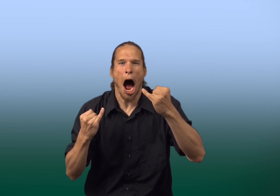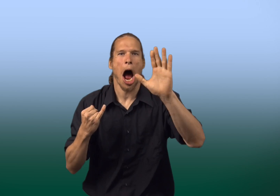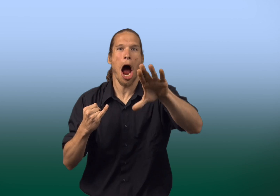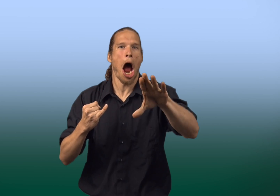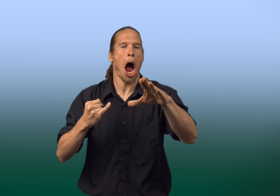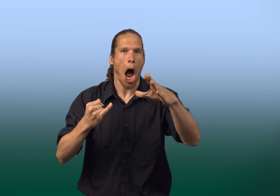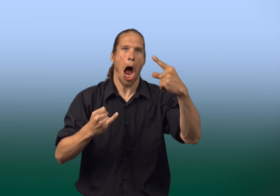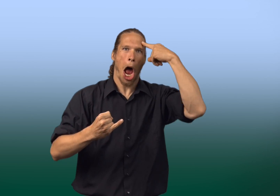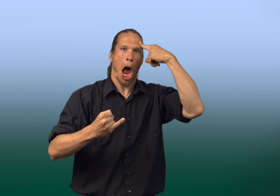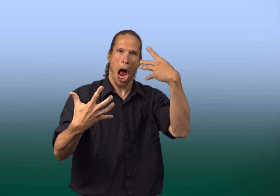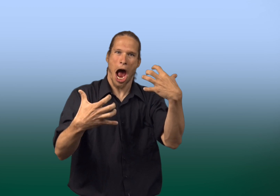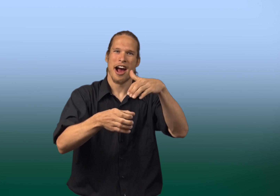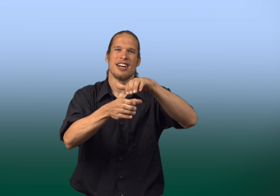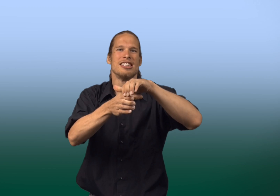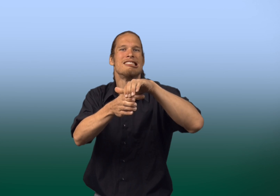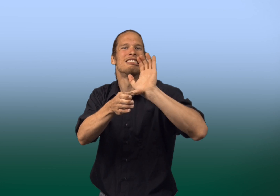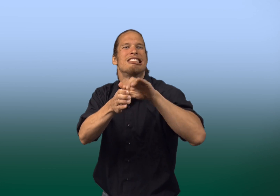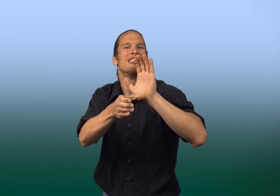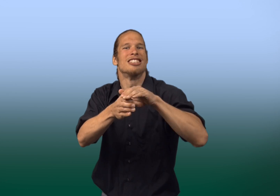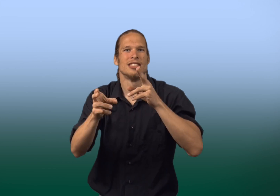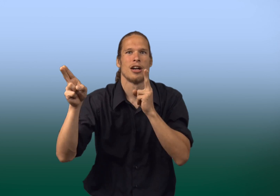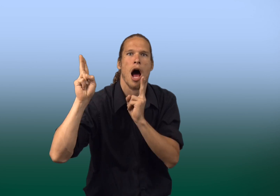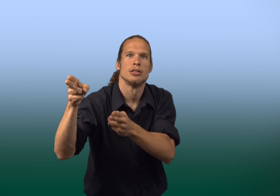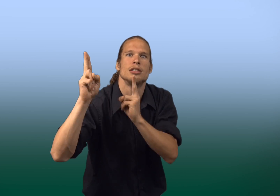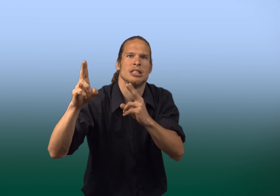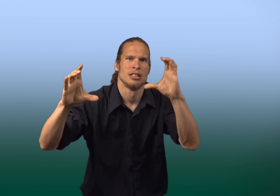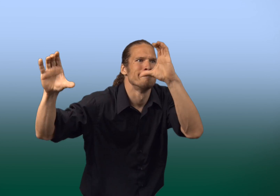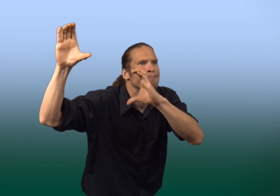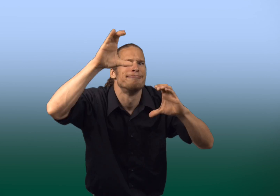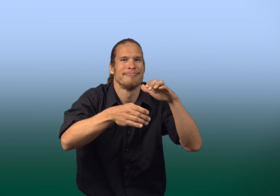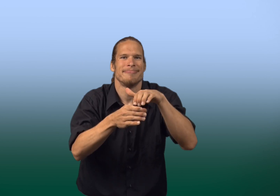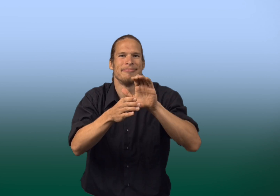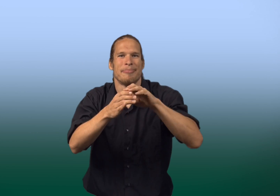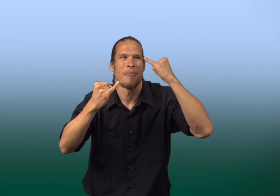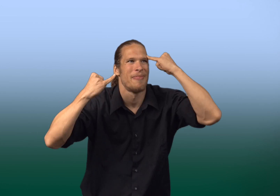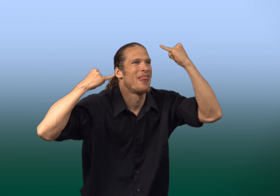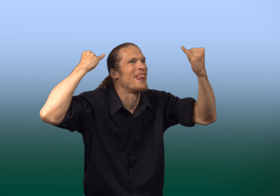And he was imagining all these things. And then he wanted to go on a treasure hunt.